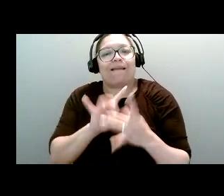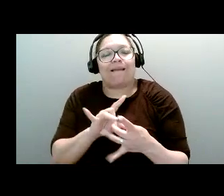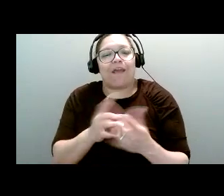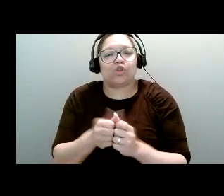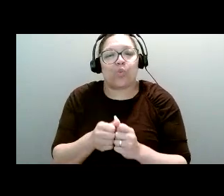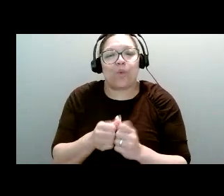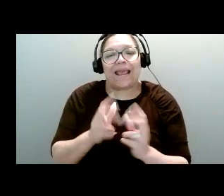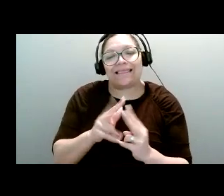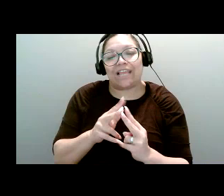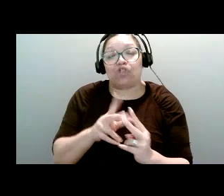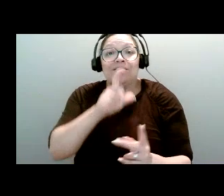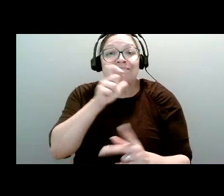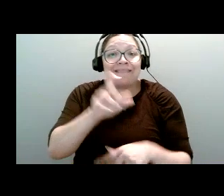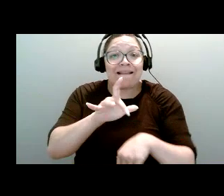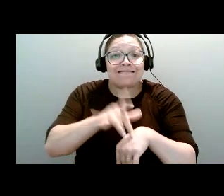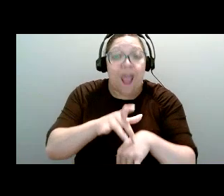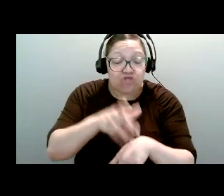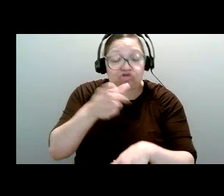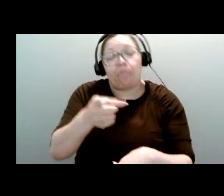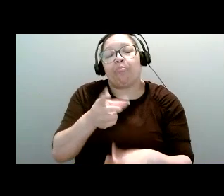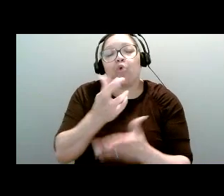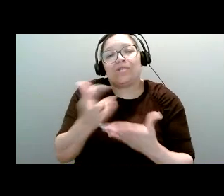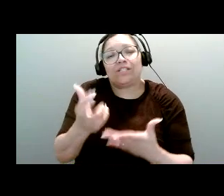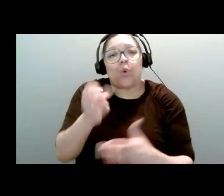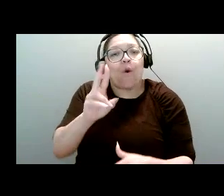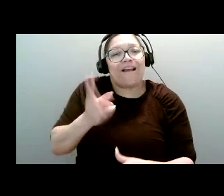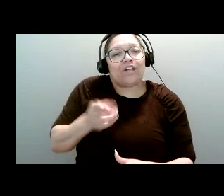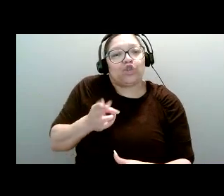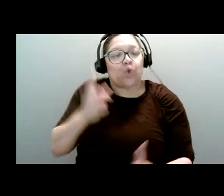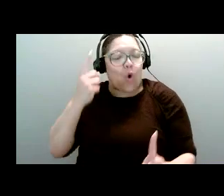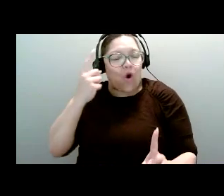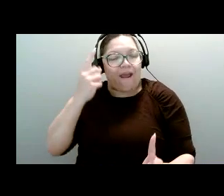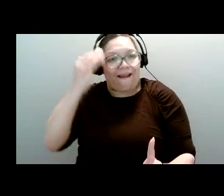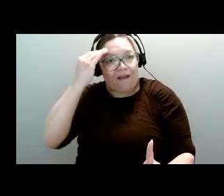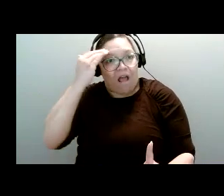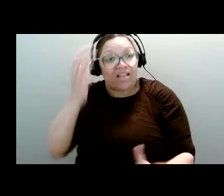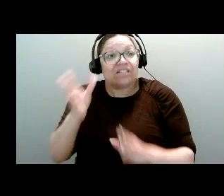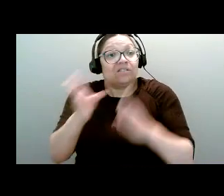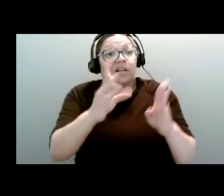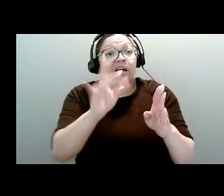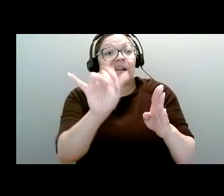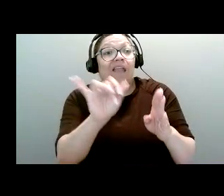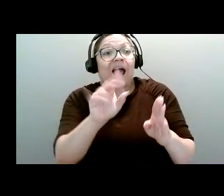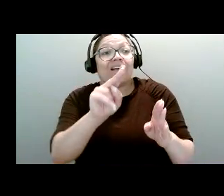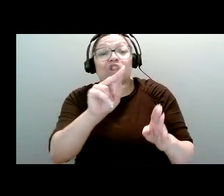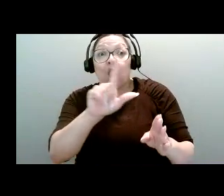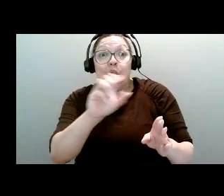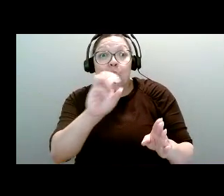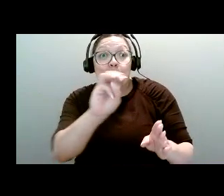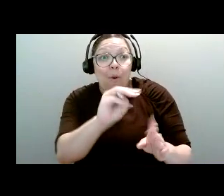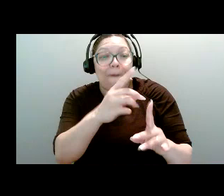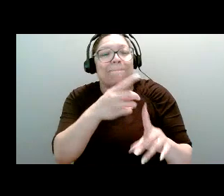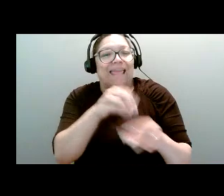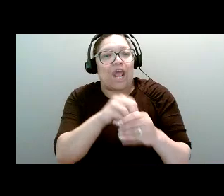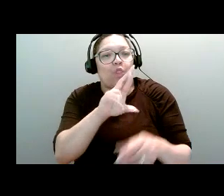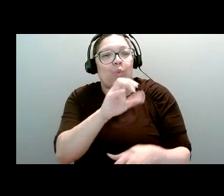resources or historic knowledge, such as the loom in the upper left hand corner from the Rio Ground National Heritage Area.